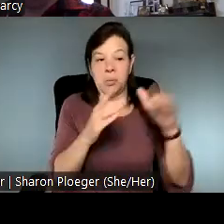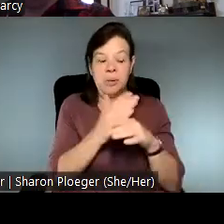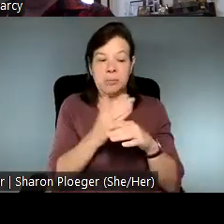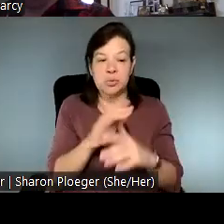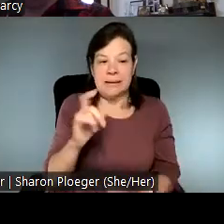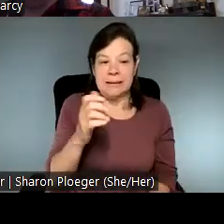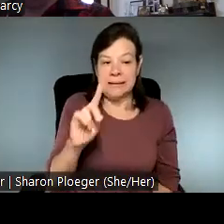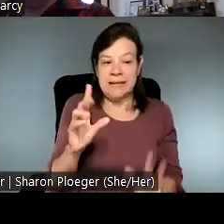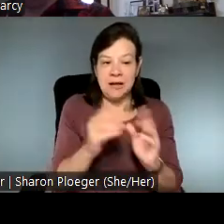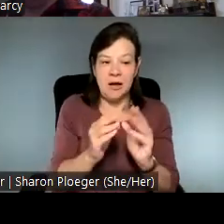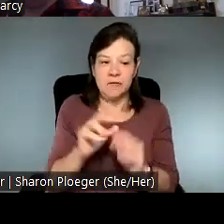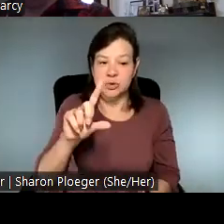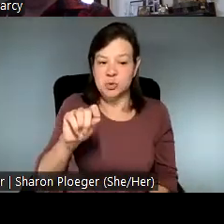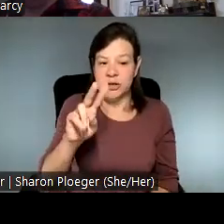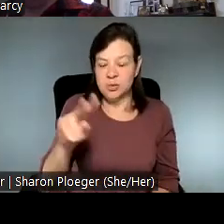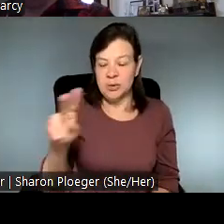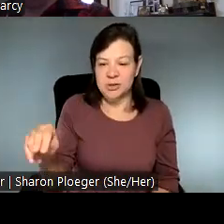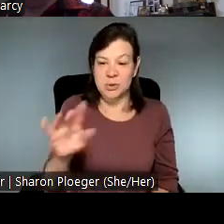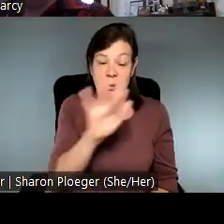So I'm going to delete those extra spaces.